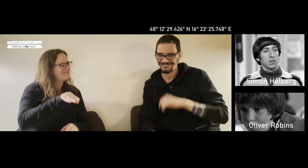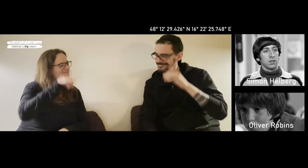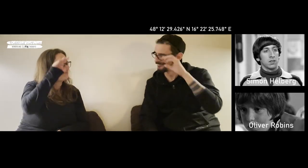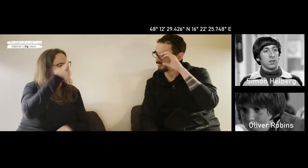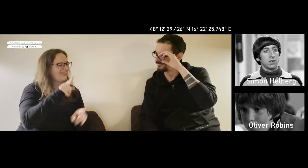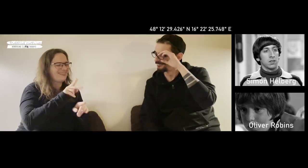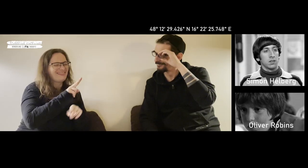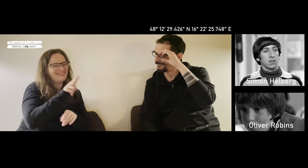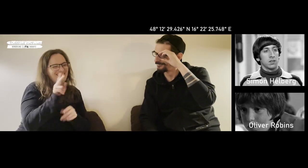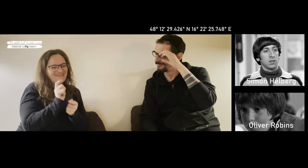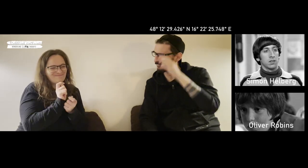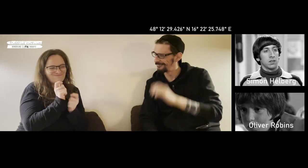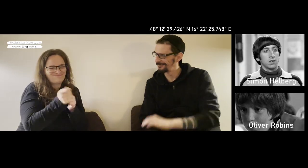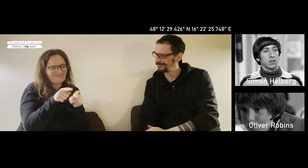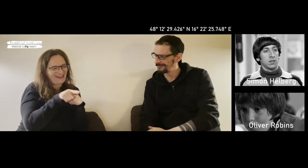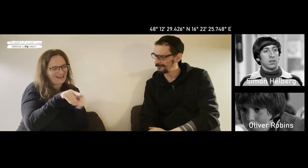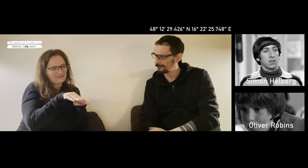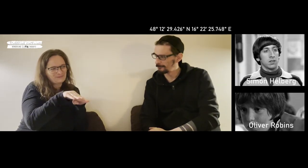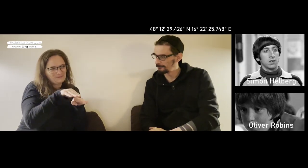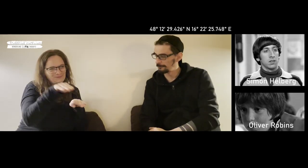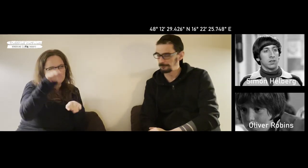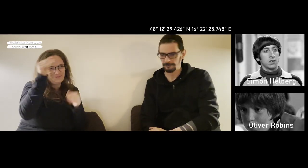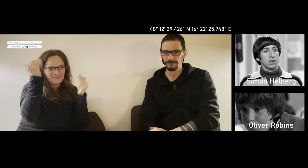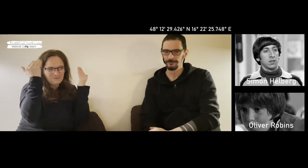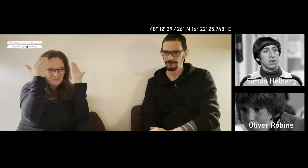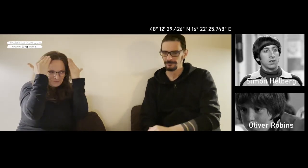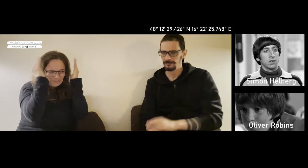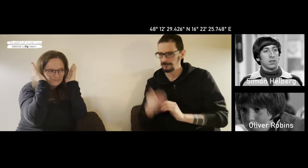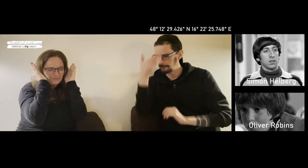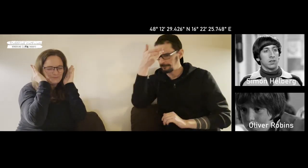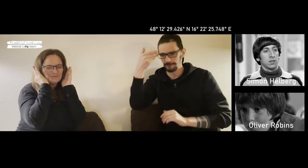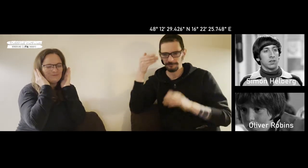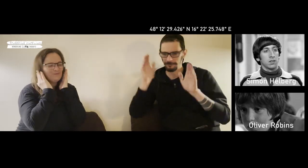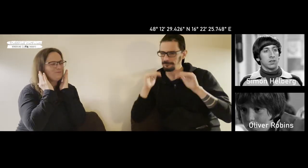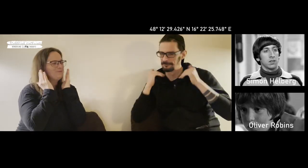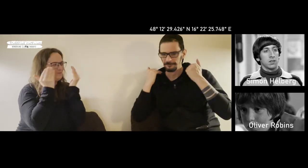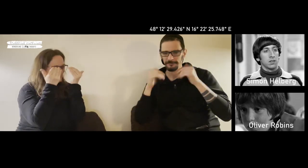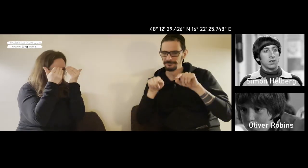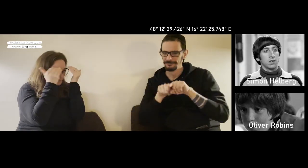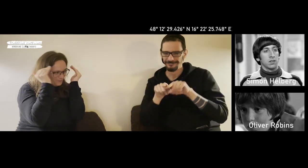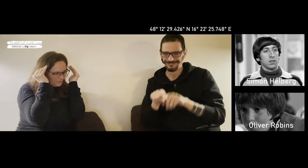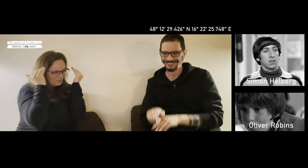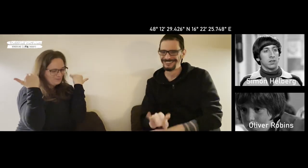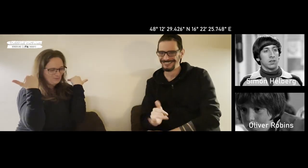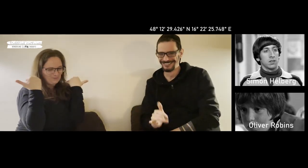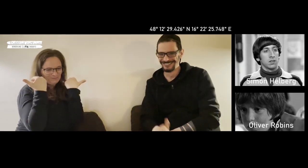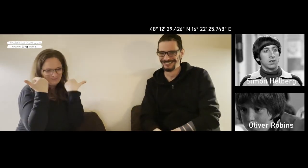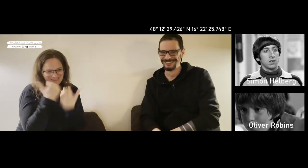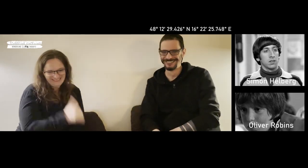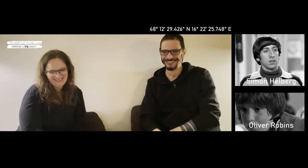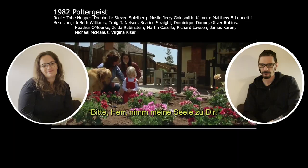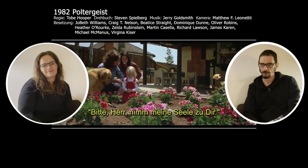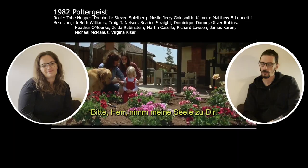He has grown up and become big, but has never changed his style. He still wears his Beatle hairstyle today.